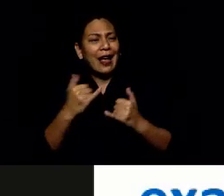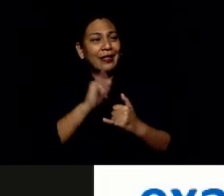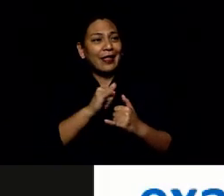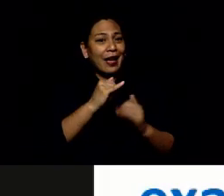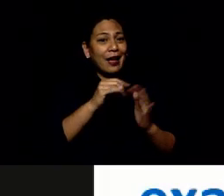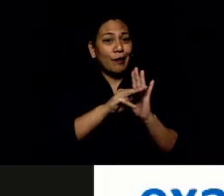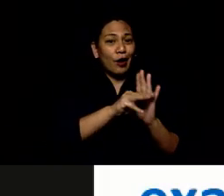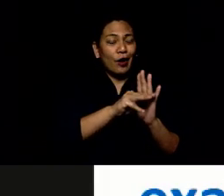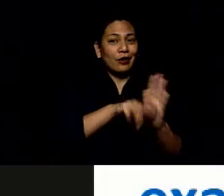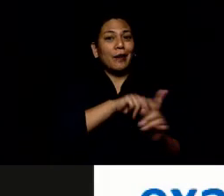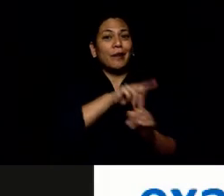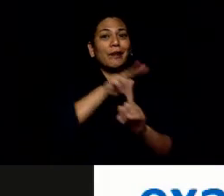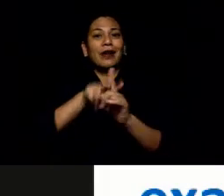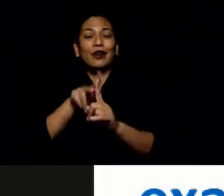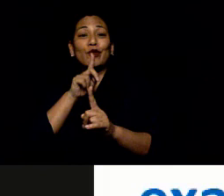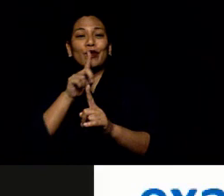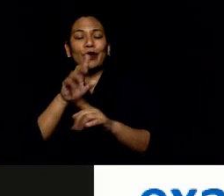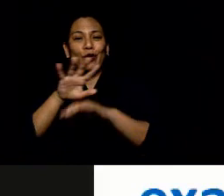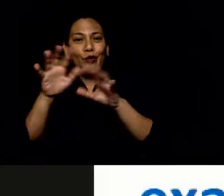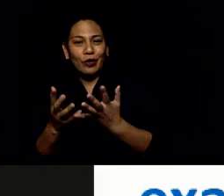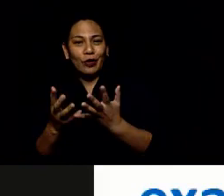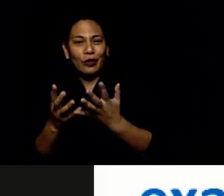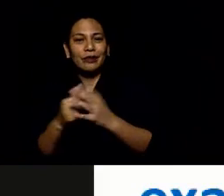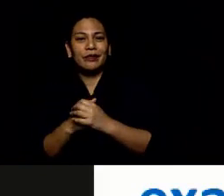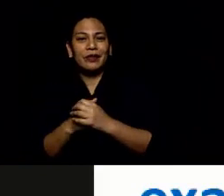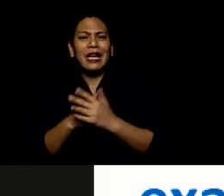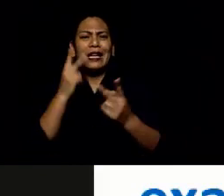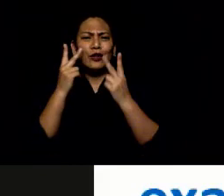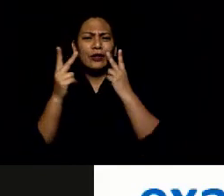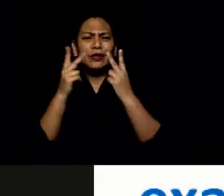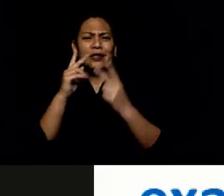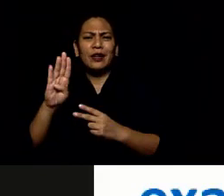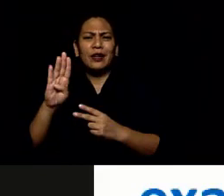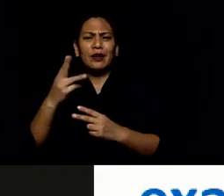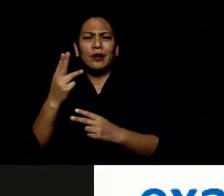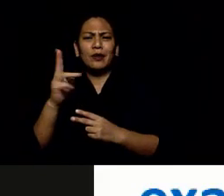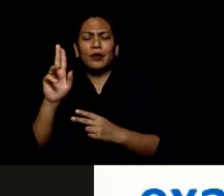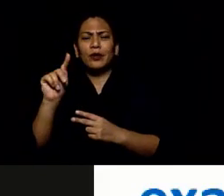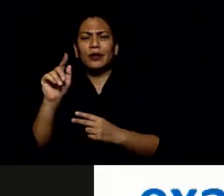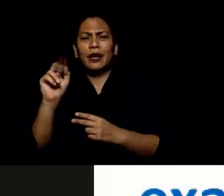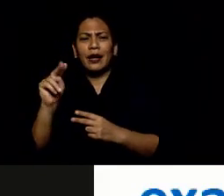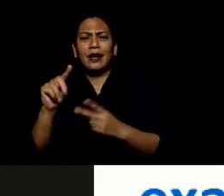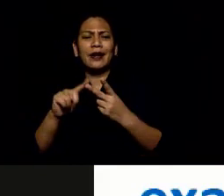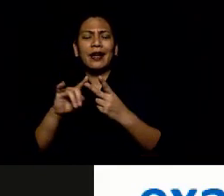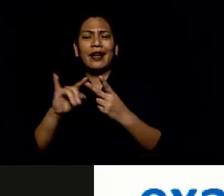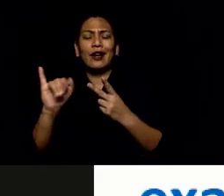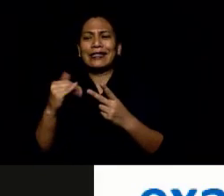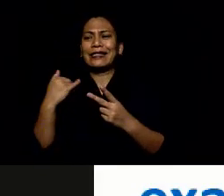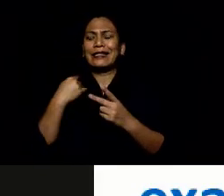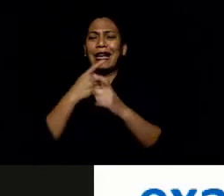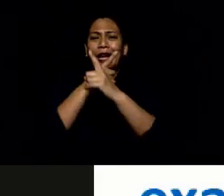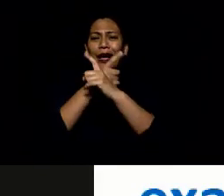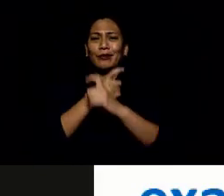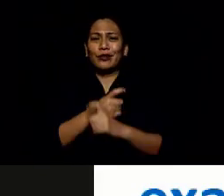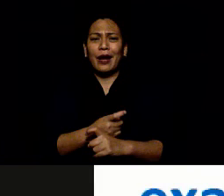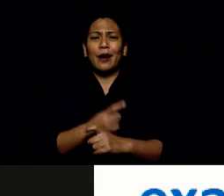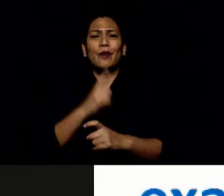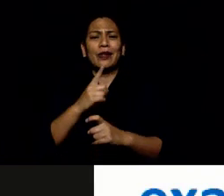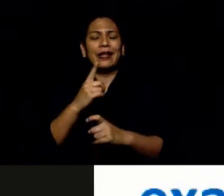in, we see it i New Zealand, Bhutan, and recently Amsterdam. As one reaction to the covert pandemic is